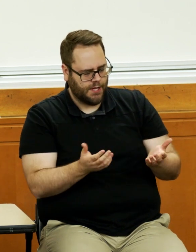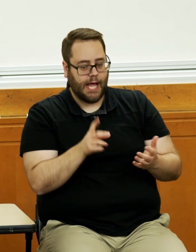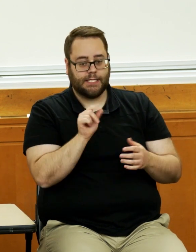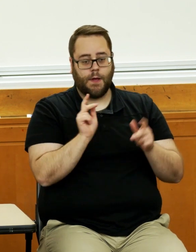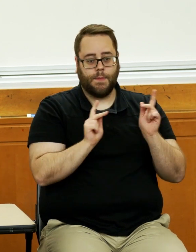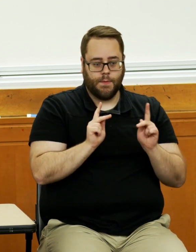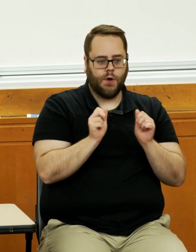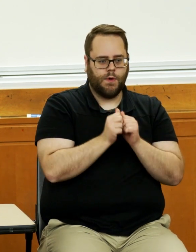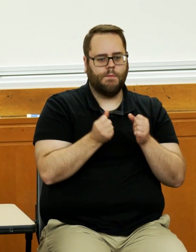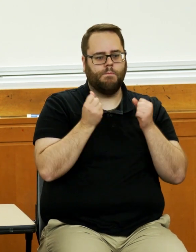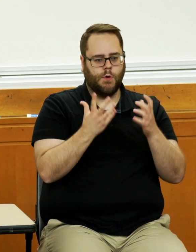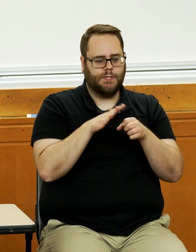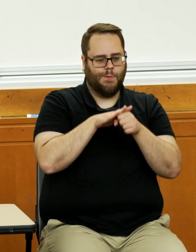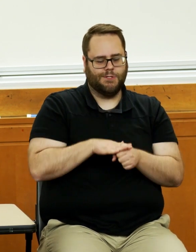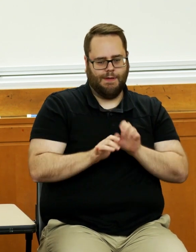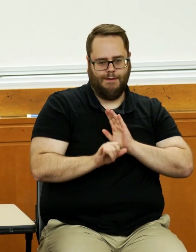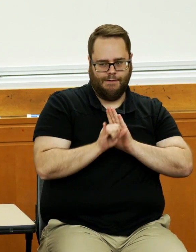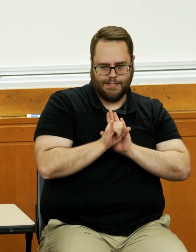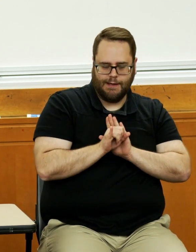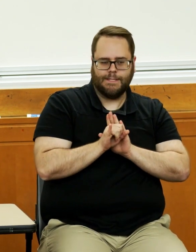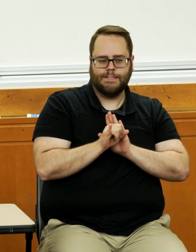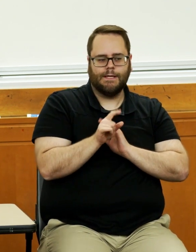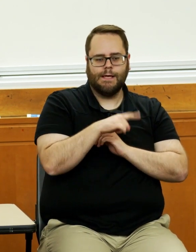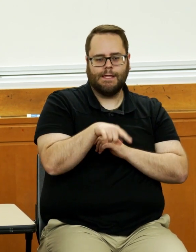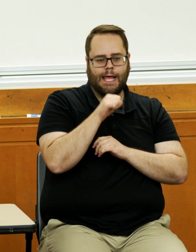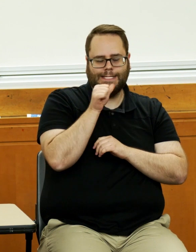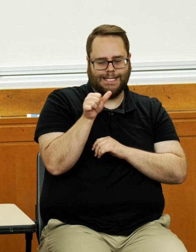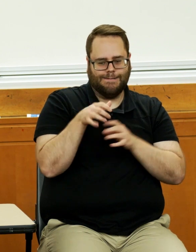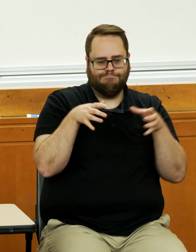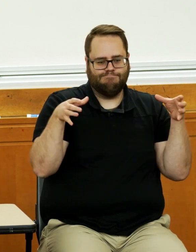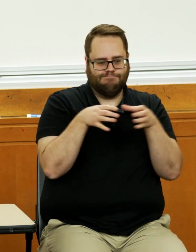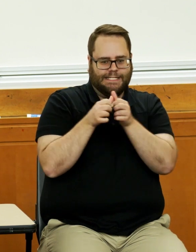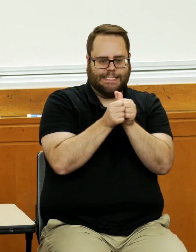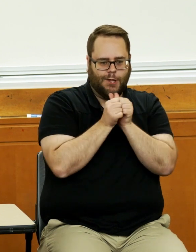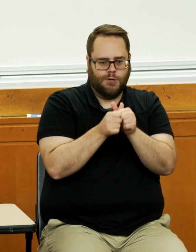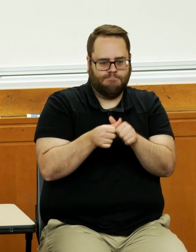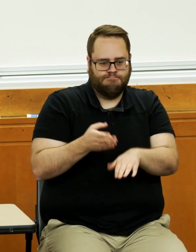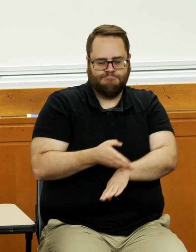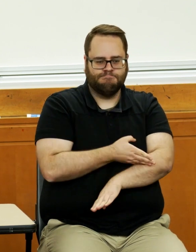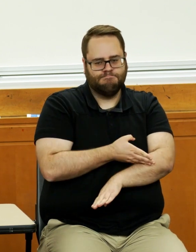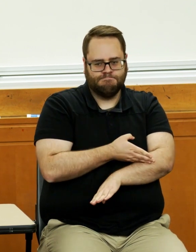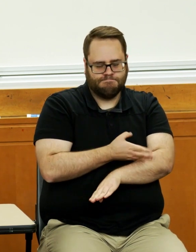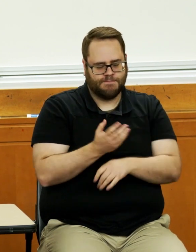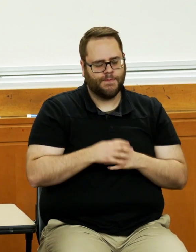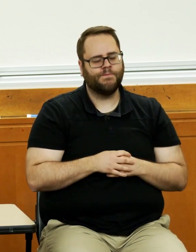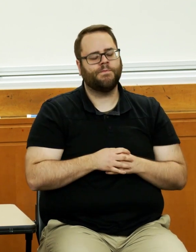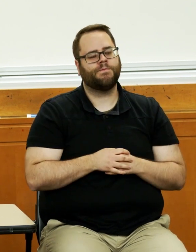people with multi-marginalized identities, didn't collectively progress. Notions of belonging may